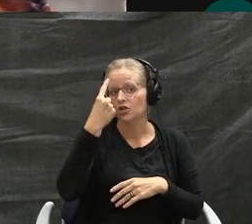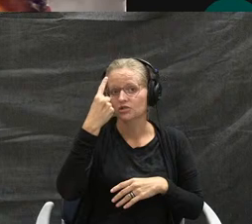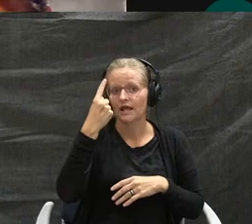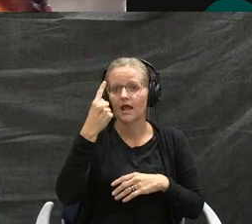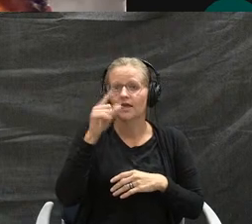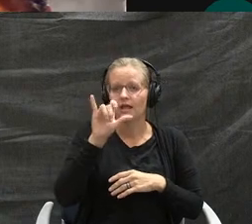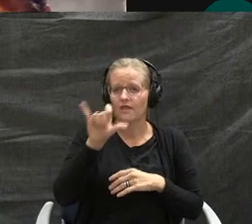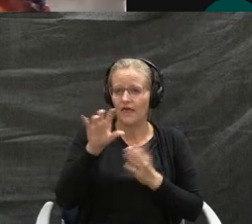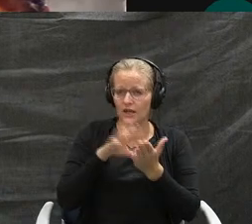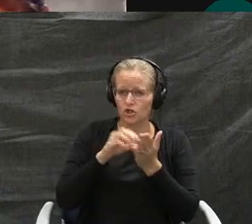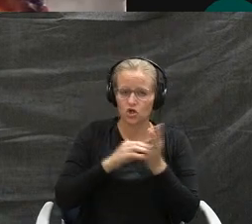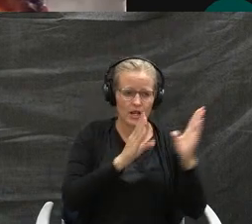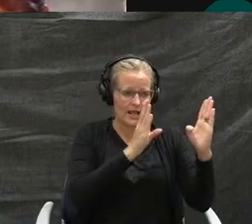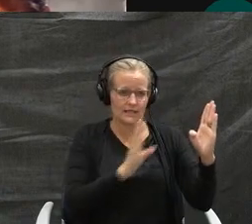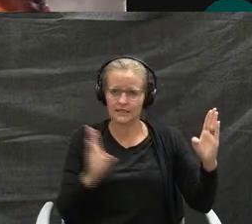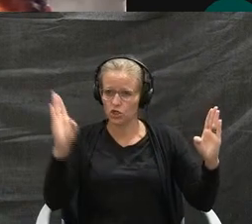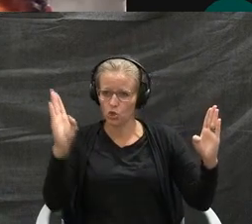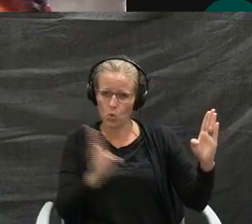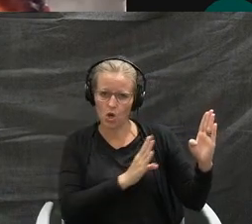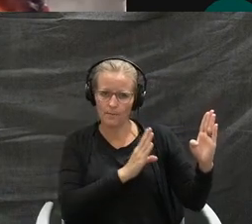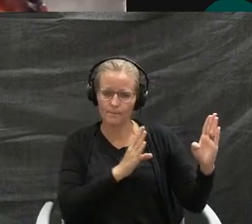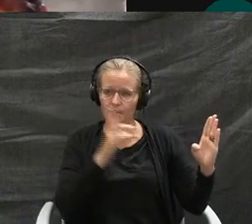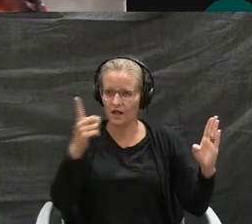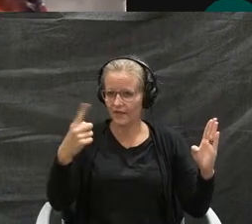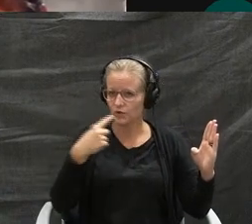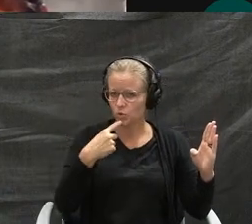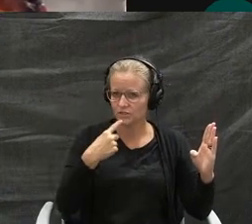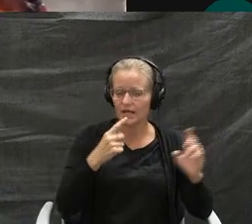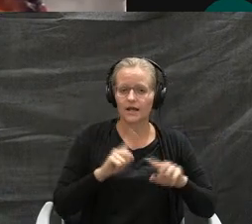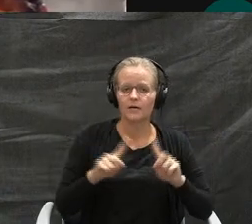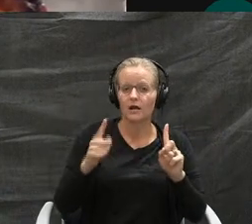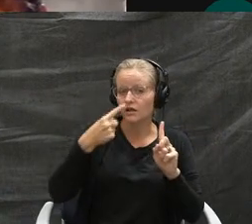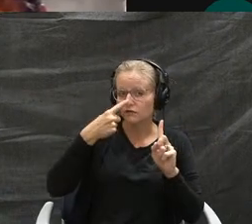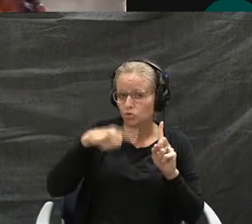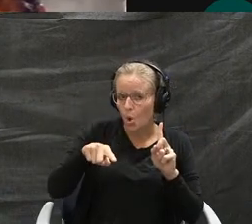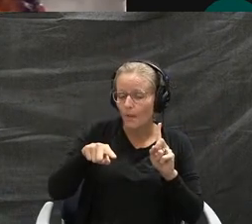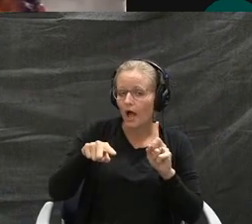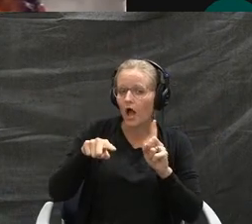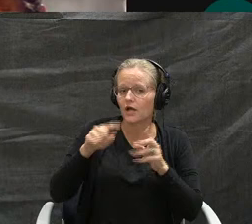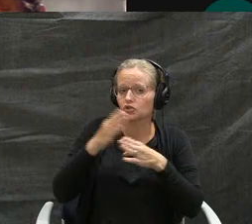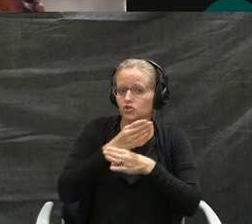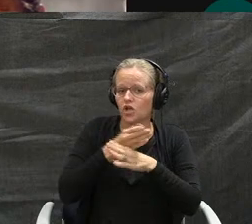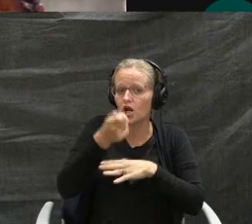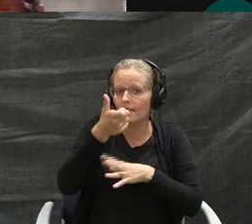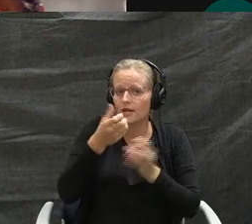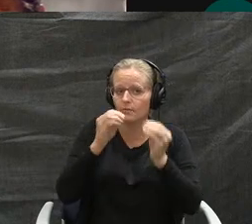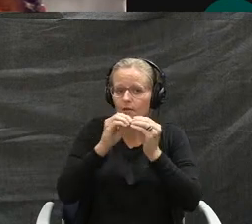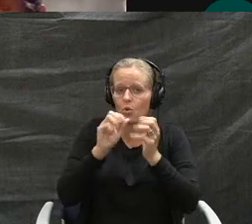but could you just share a little bit more on with us and the people that are watching